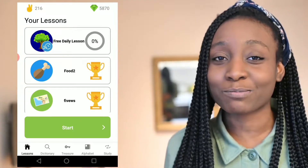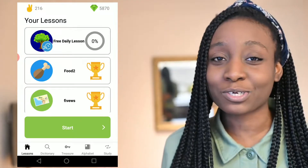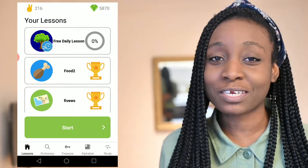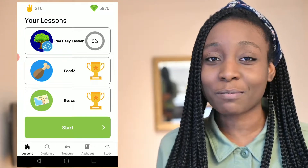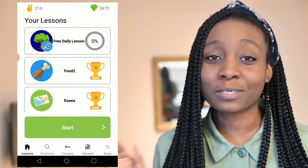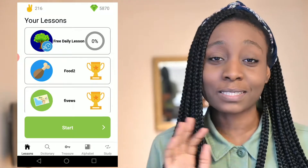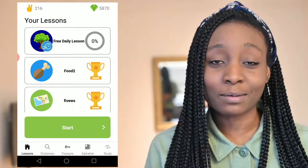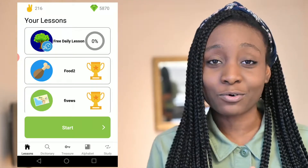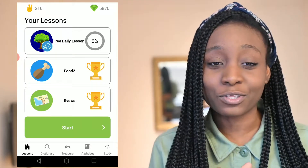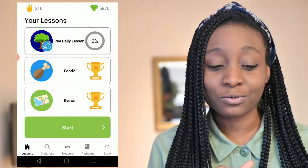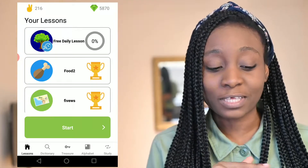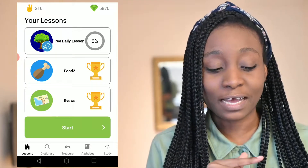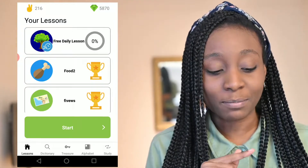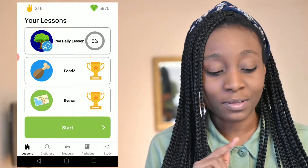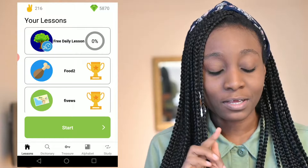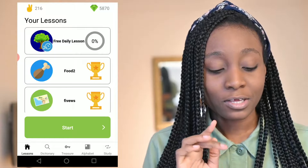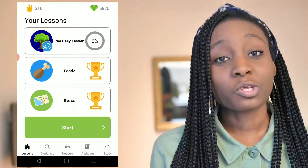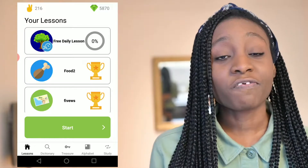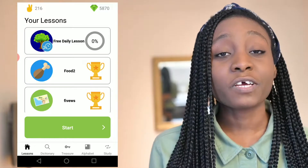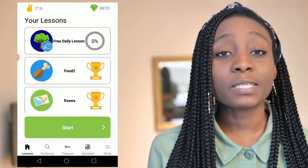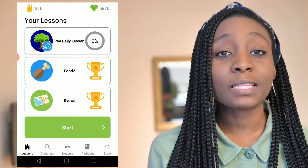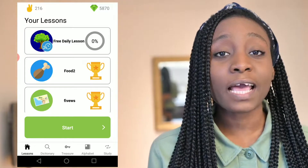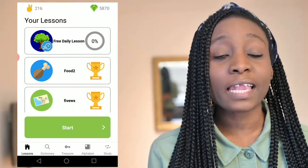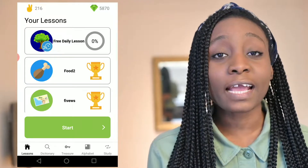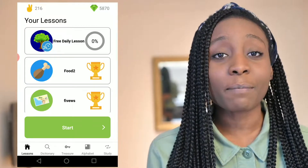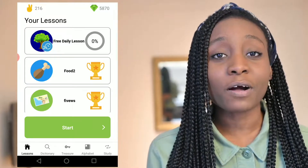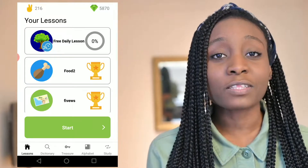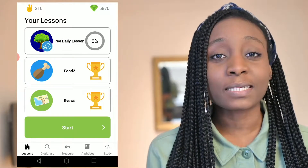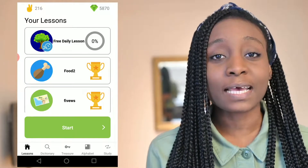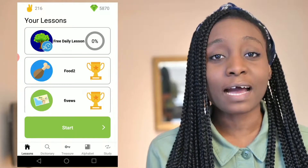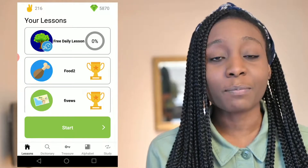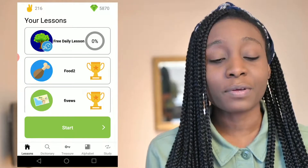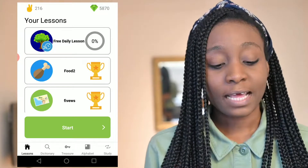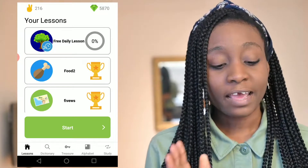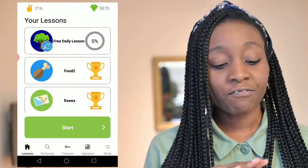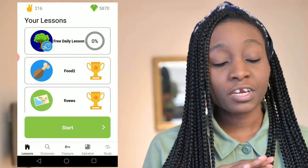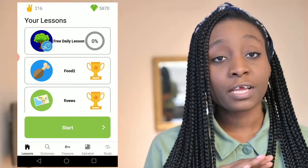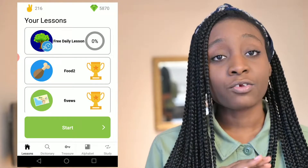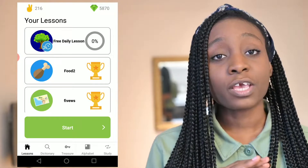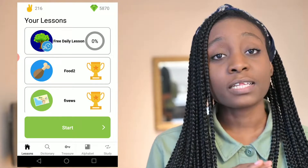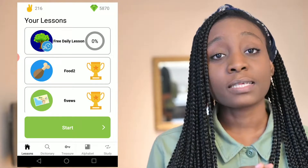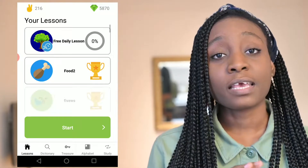I'm talking about as I'm going through the app. So the first thing that I like about this app is that every day you get